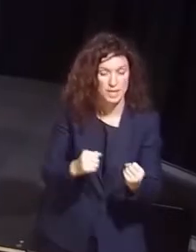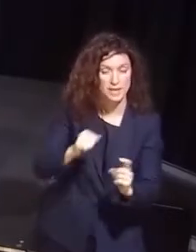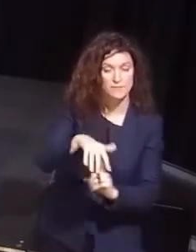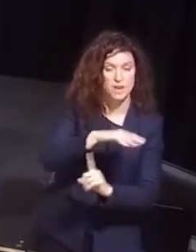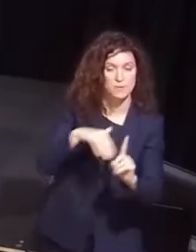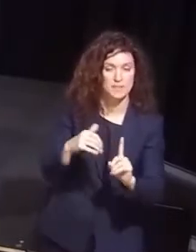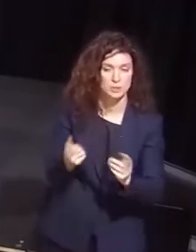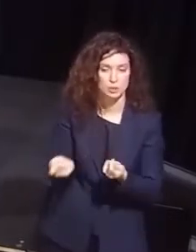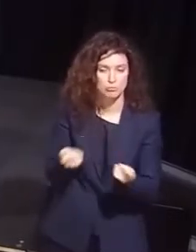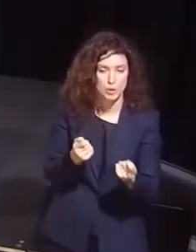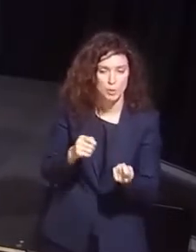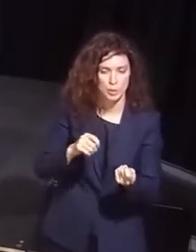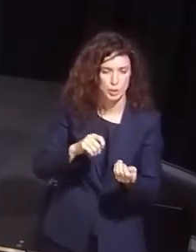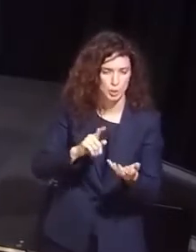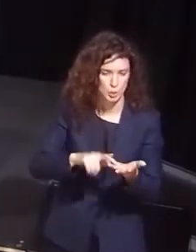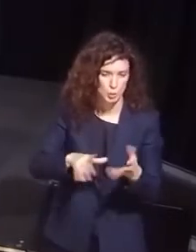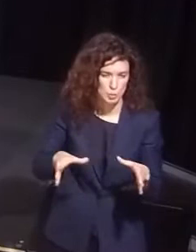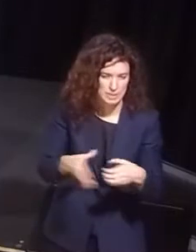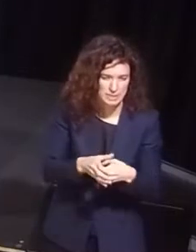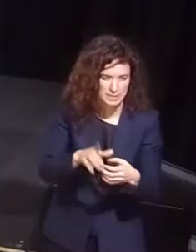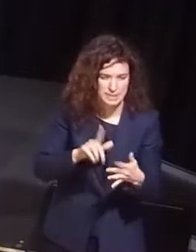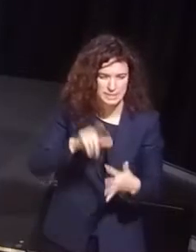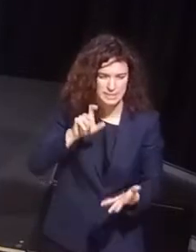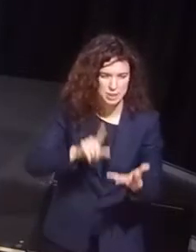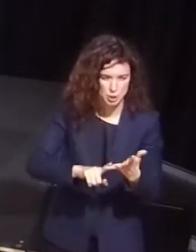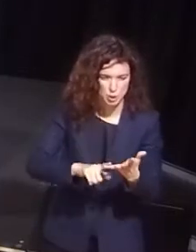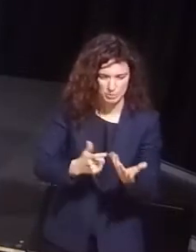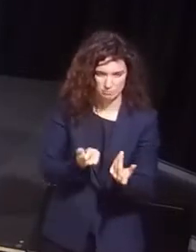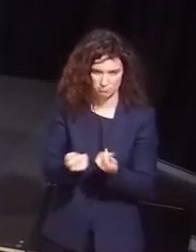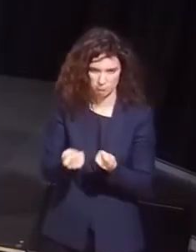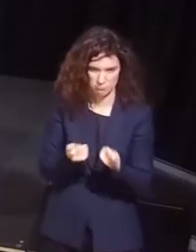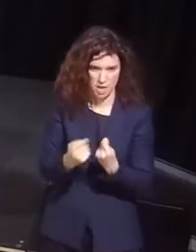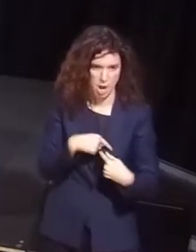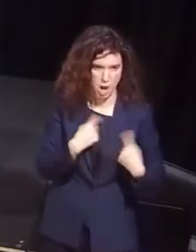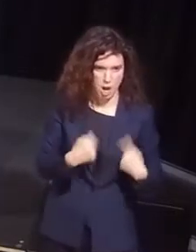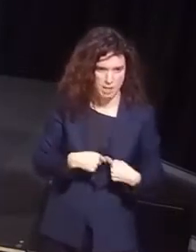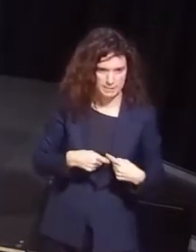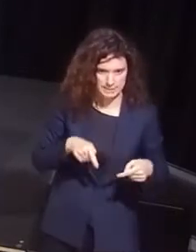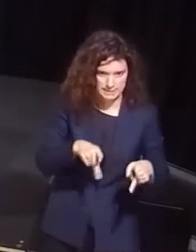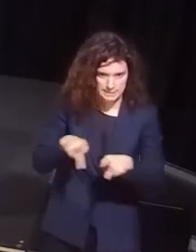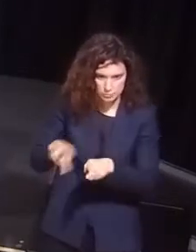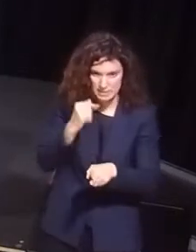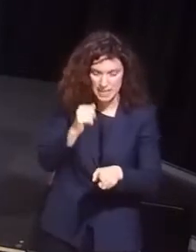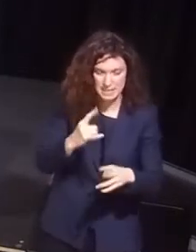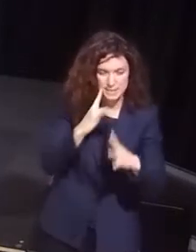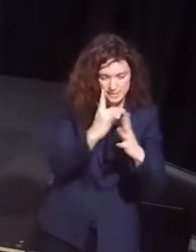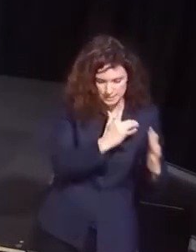built from parts donated by General Precision Systems, enabled scan and select control over ten items."